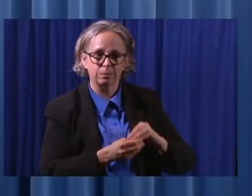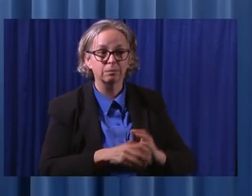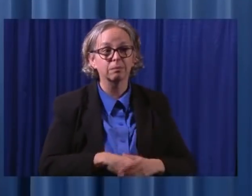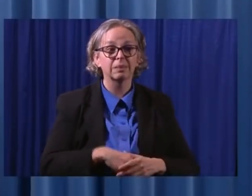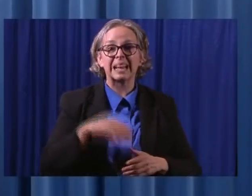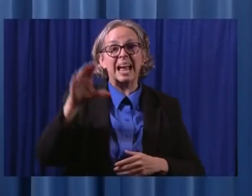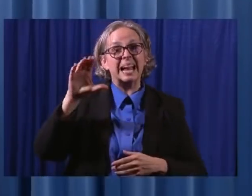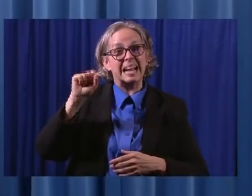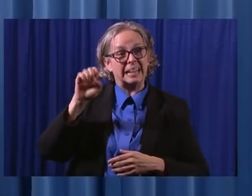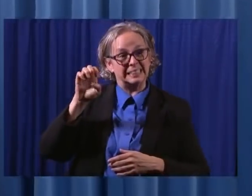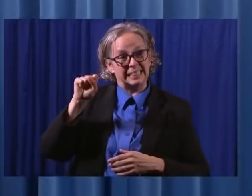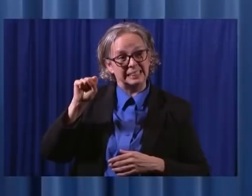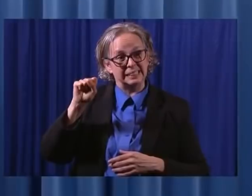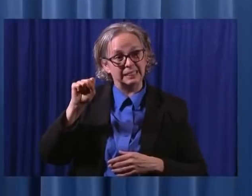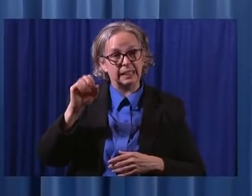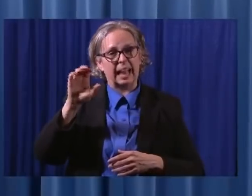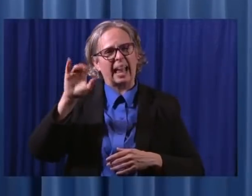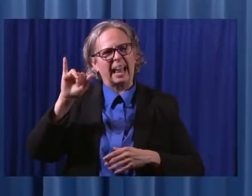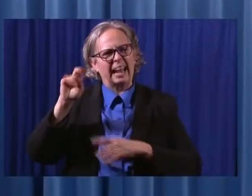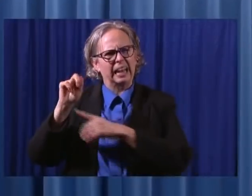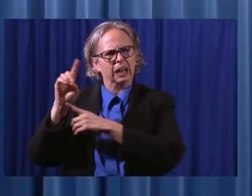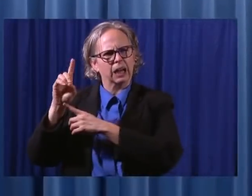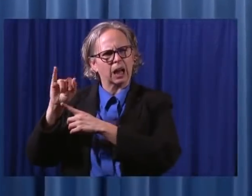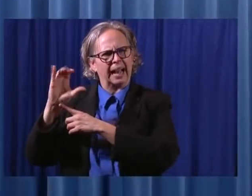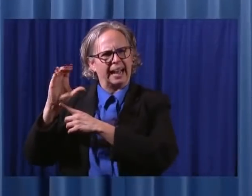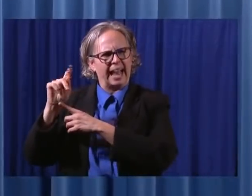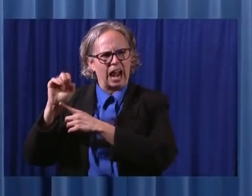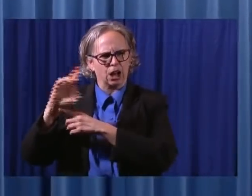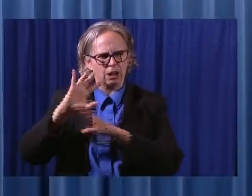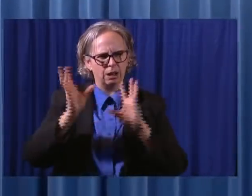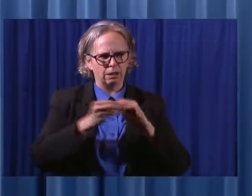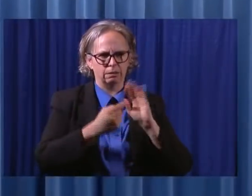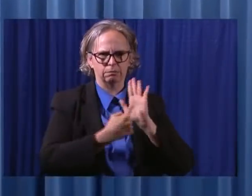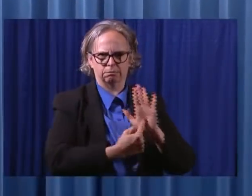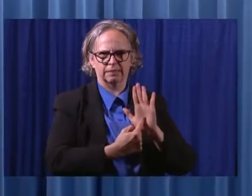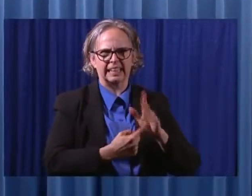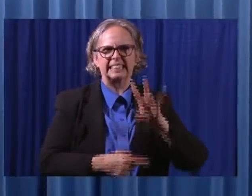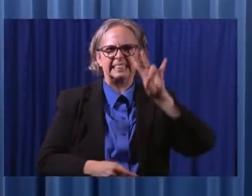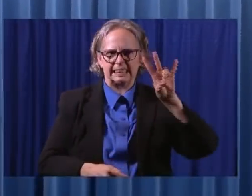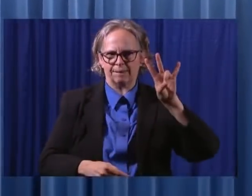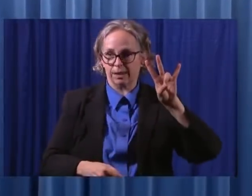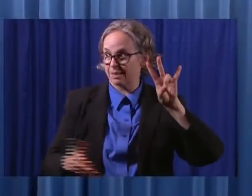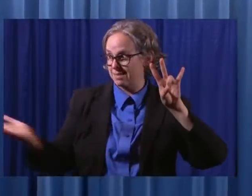START SHOWING SYMPTOMS AT ALL. LET ME START BY TALKING ABOUT CASE INDICATORS.